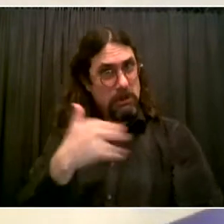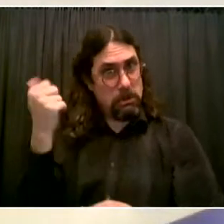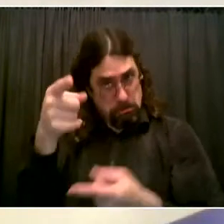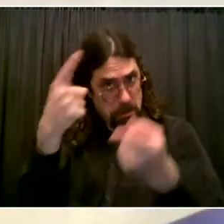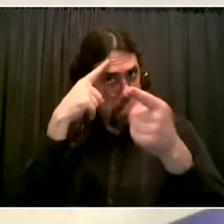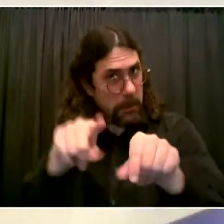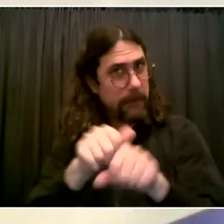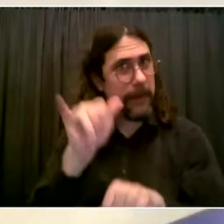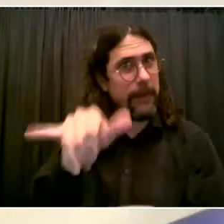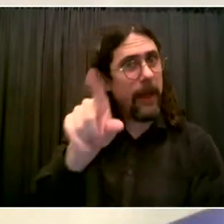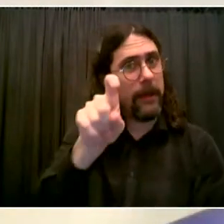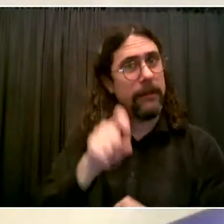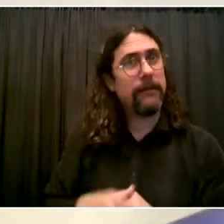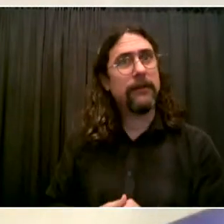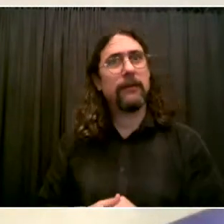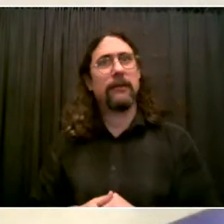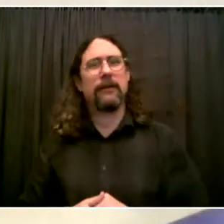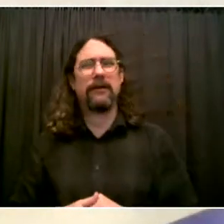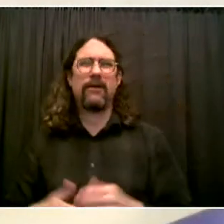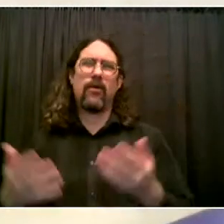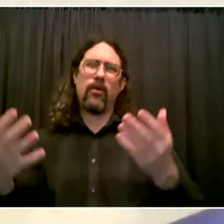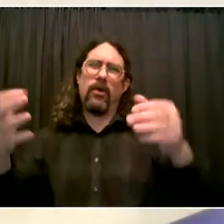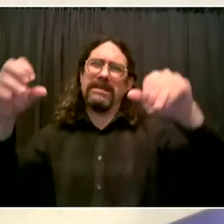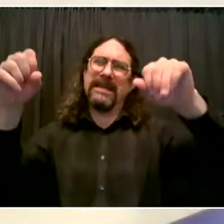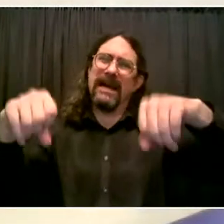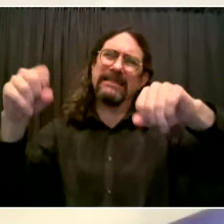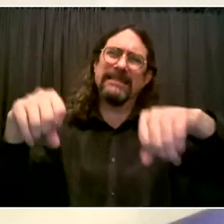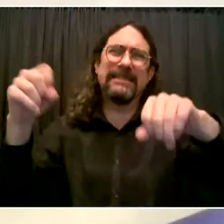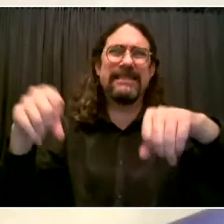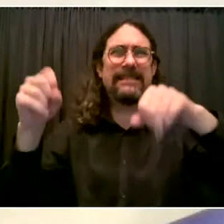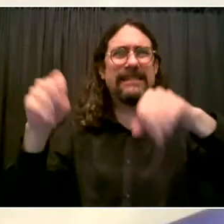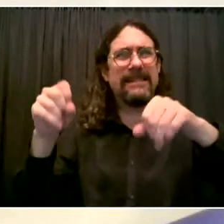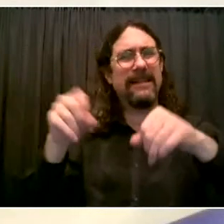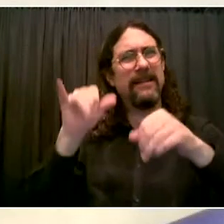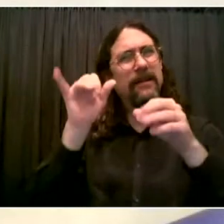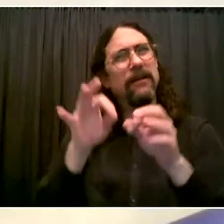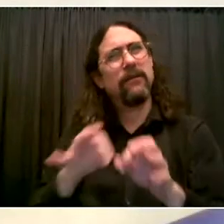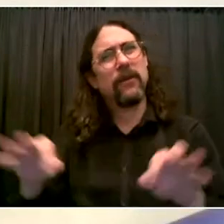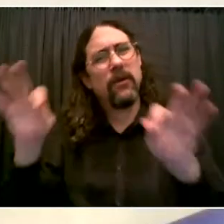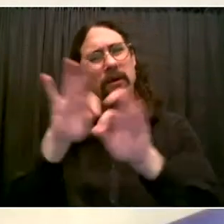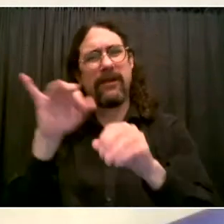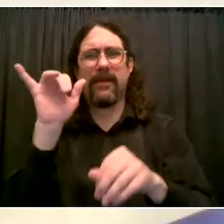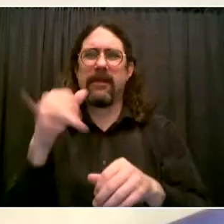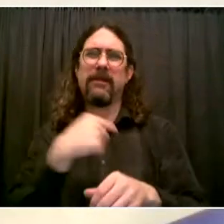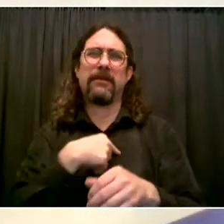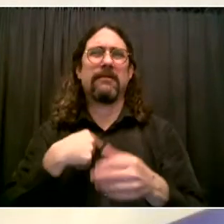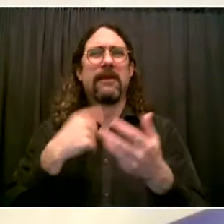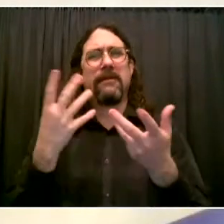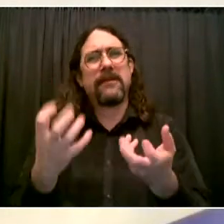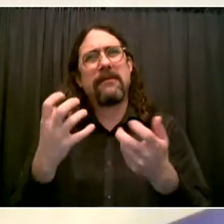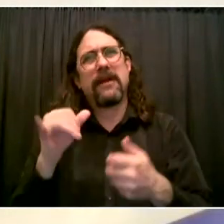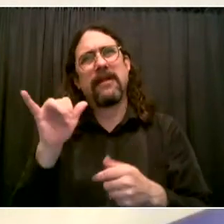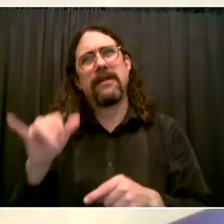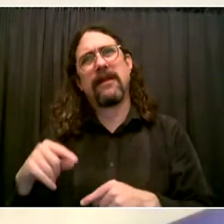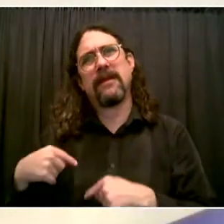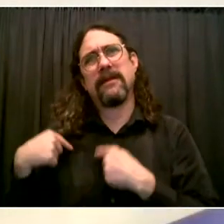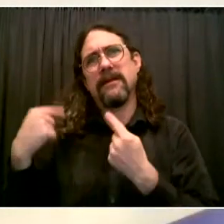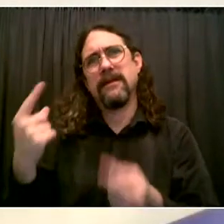TALK ABOUT THAT PLEASE.